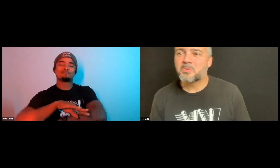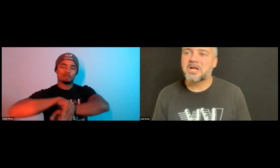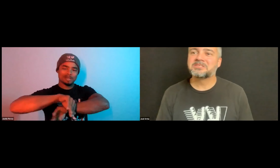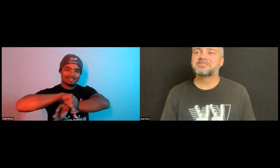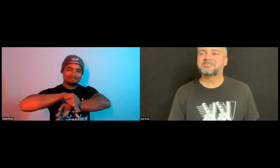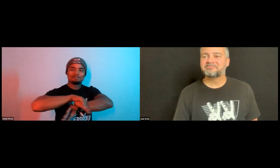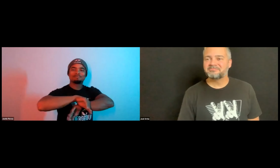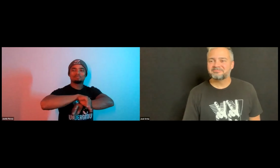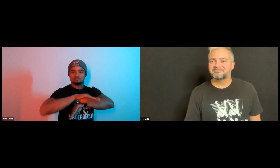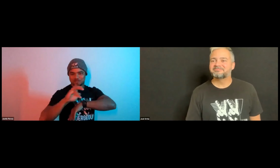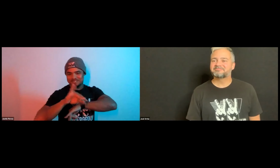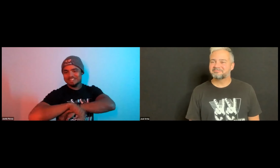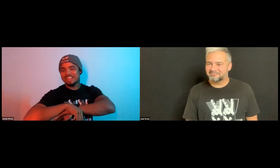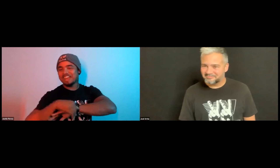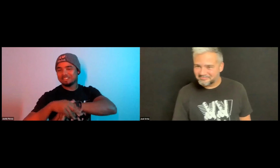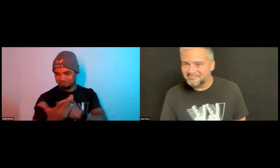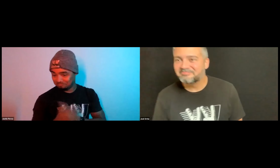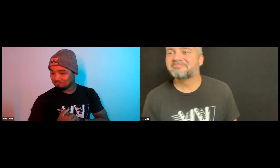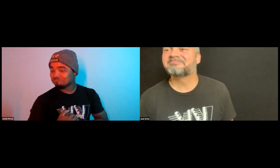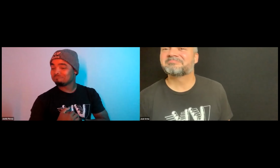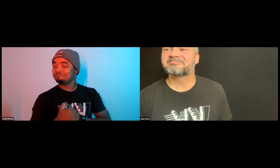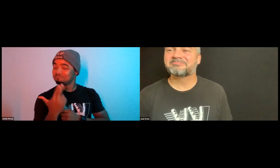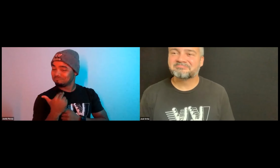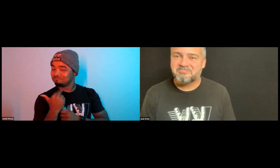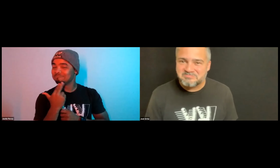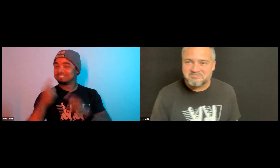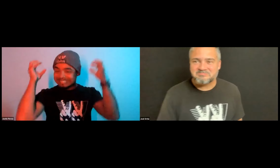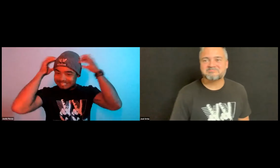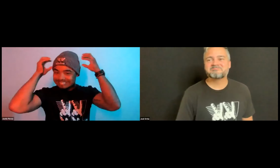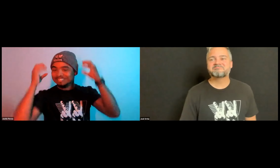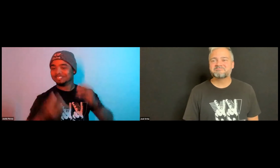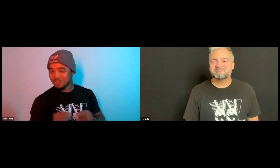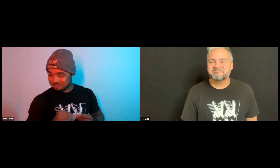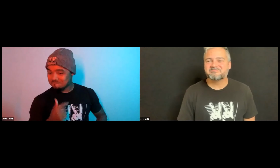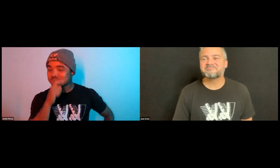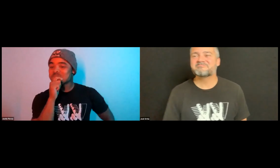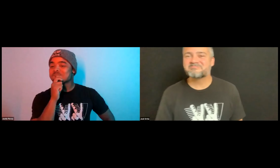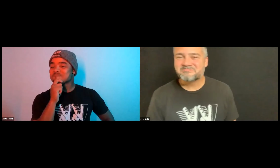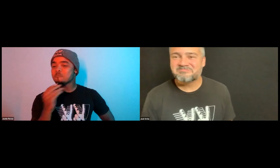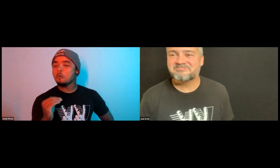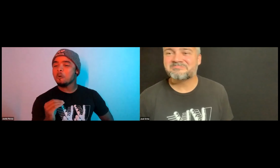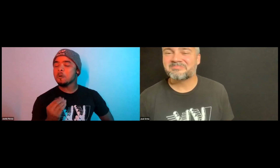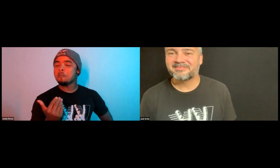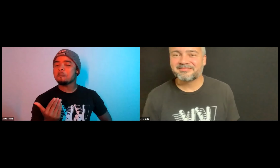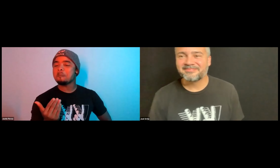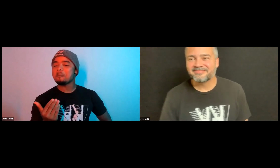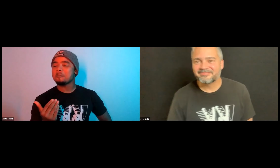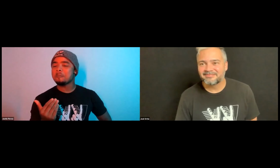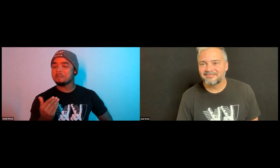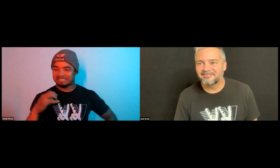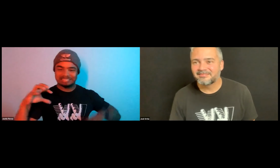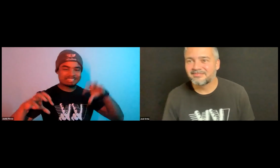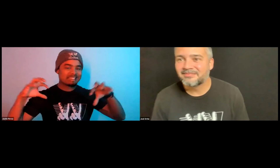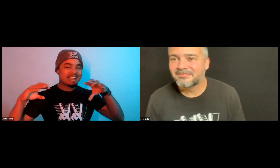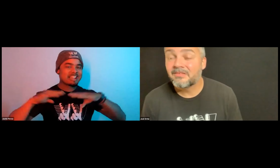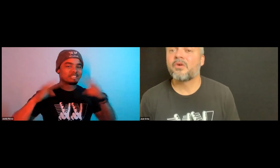mermaids. That's sweet. Cute, Disney. Okay. More? More, more, more.